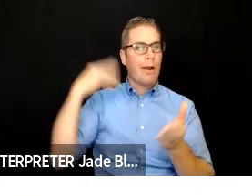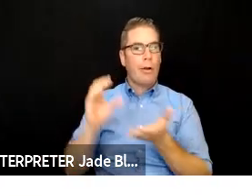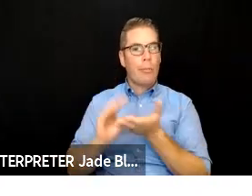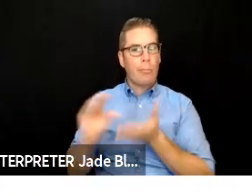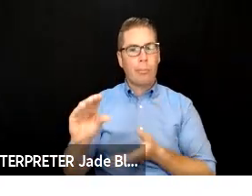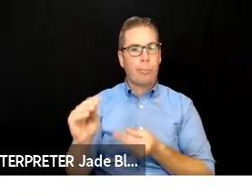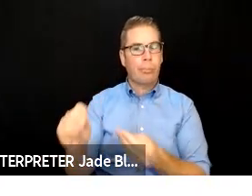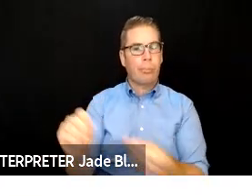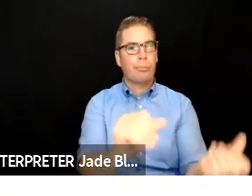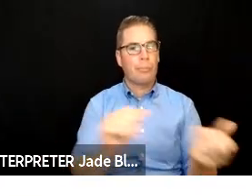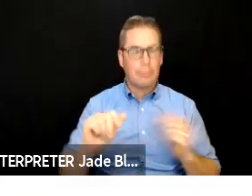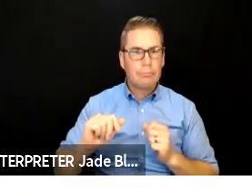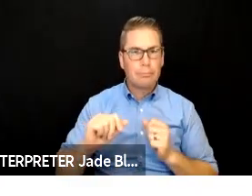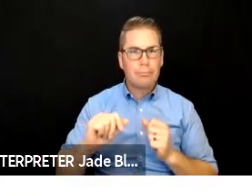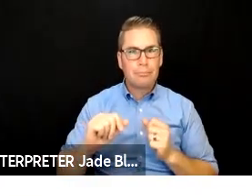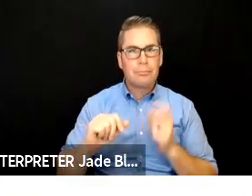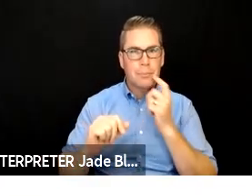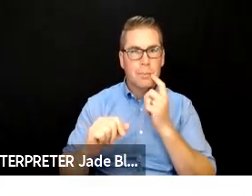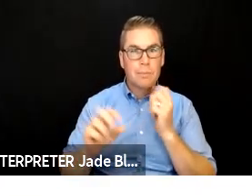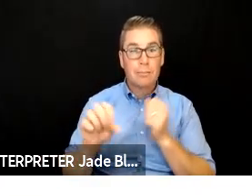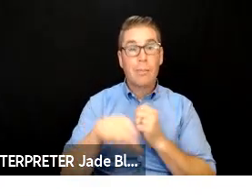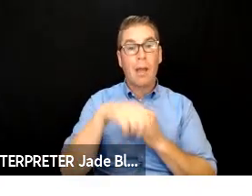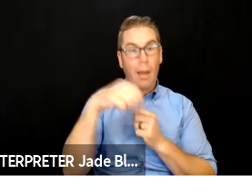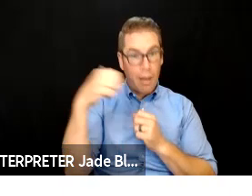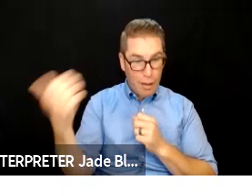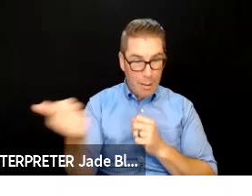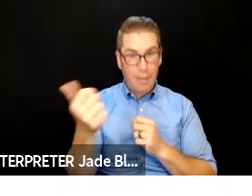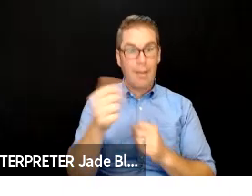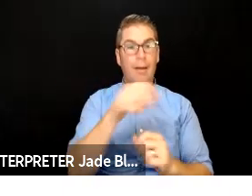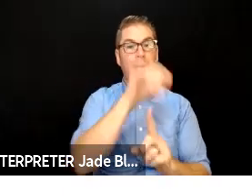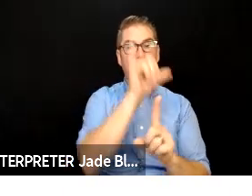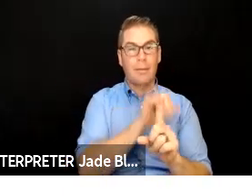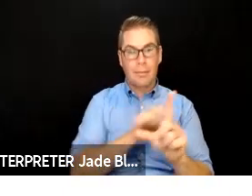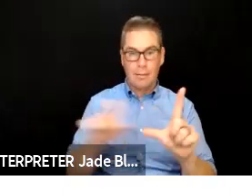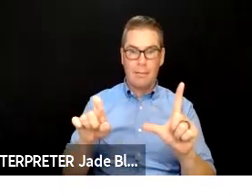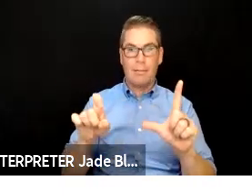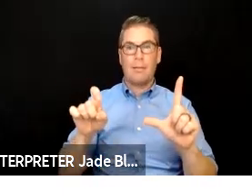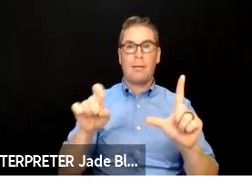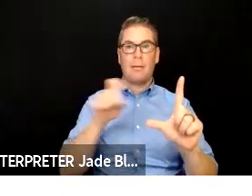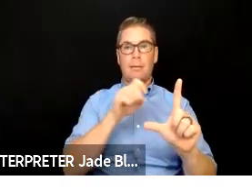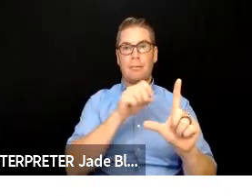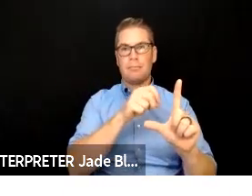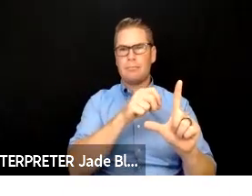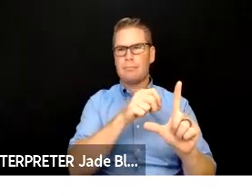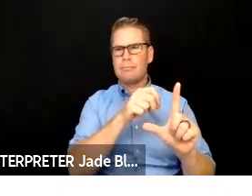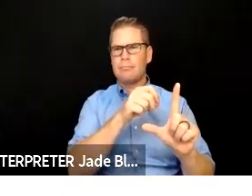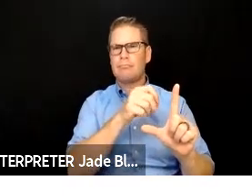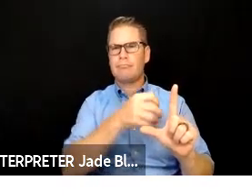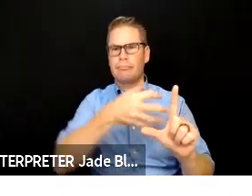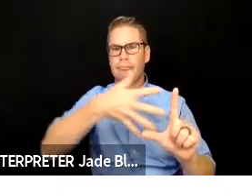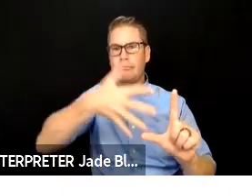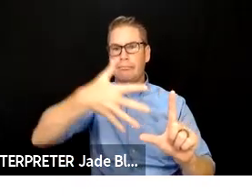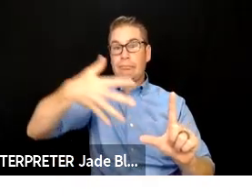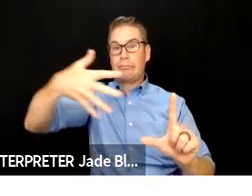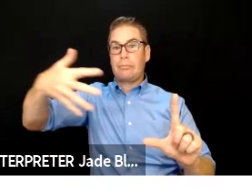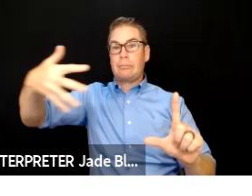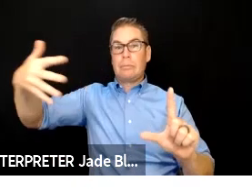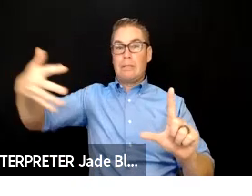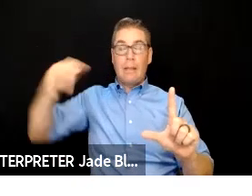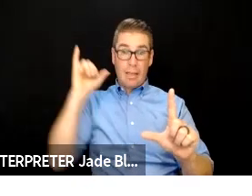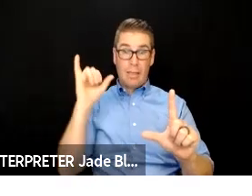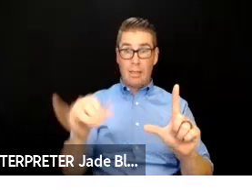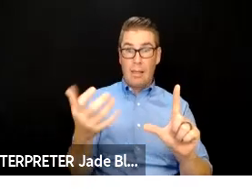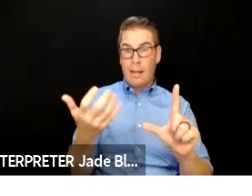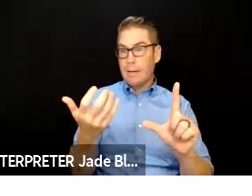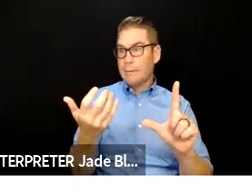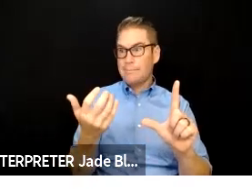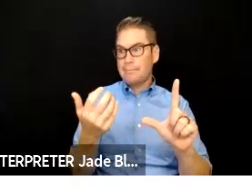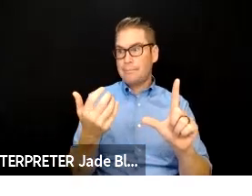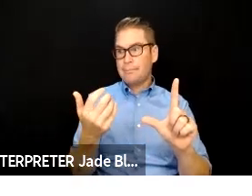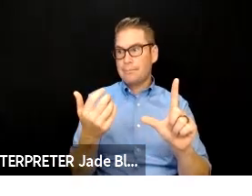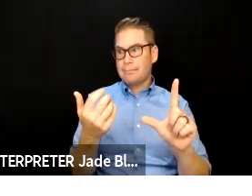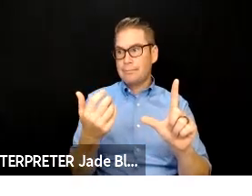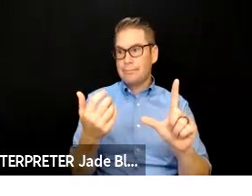Sally Potter: Here is yet another chart that looks at a few more items and these are the things that really our students have to